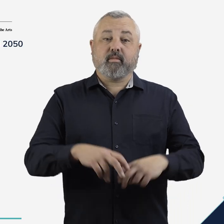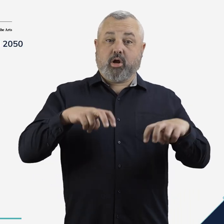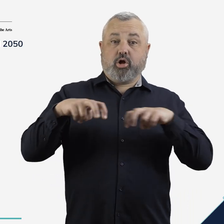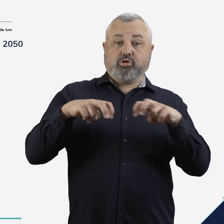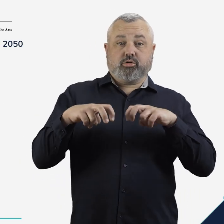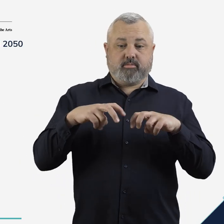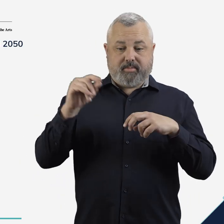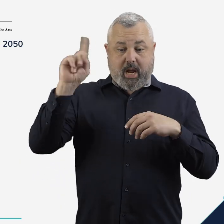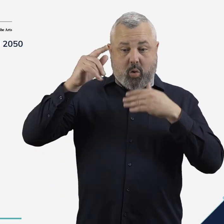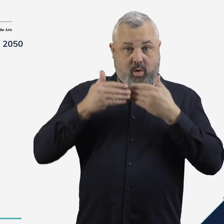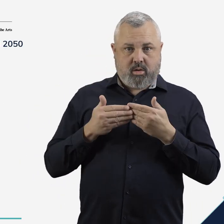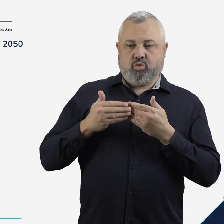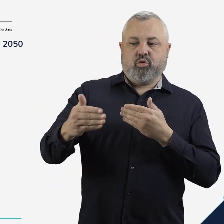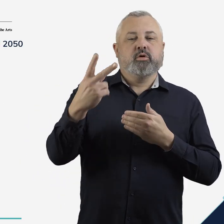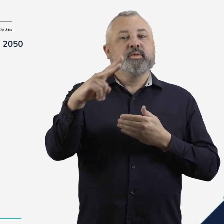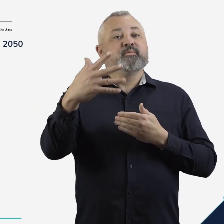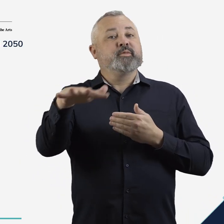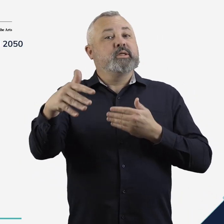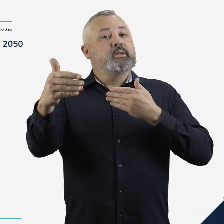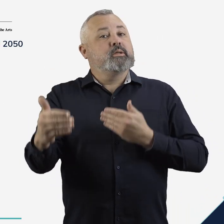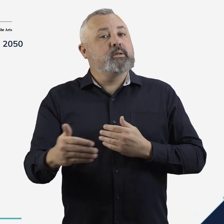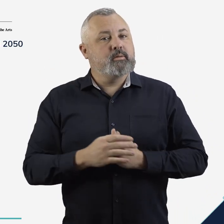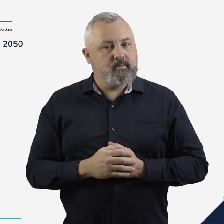Actions from now until 2050